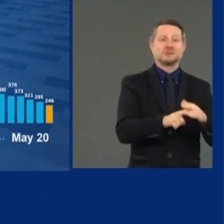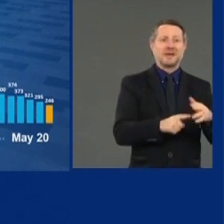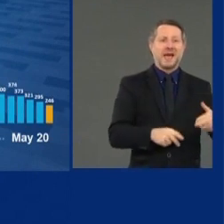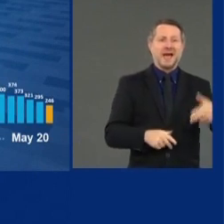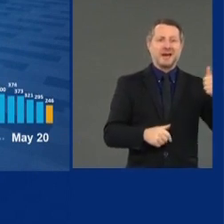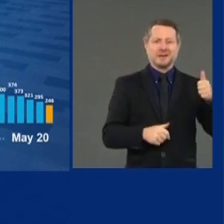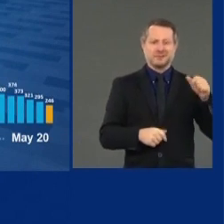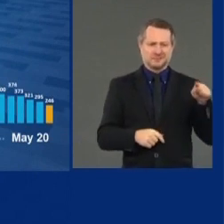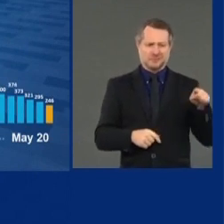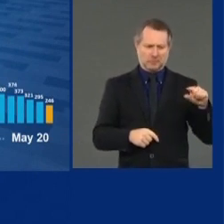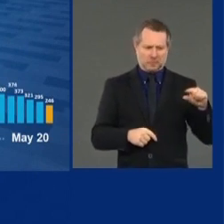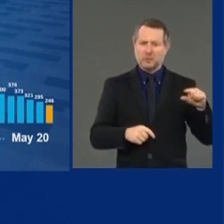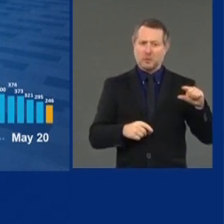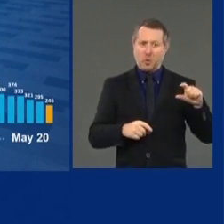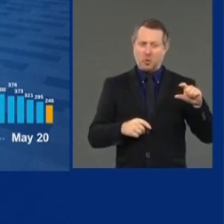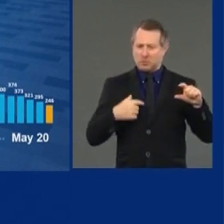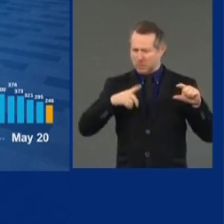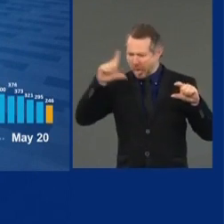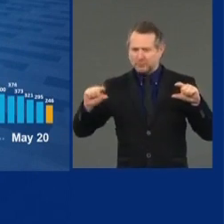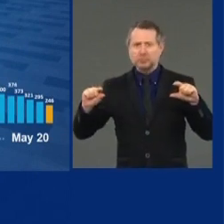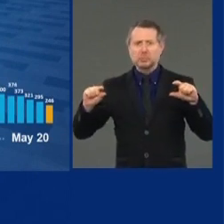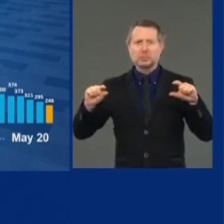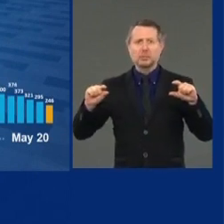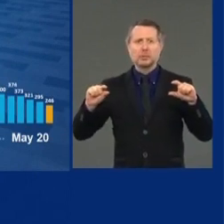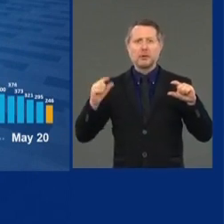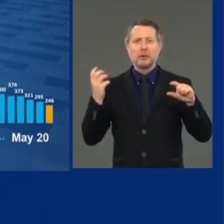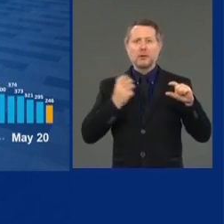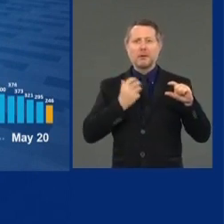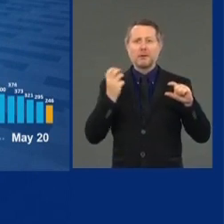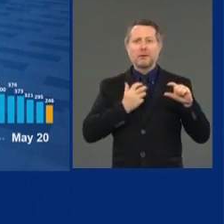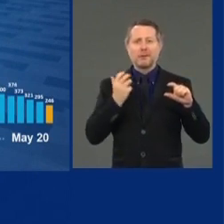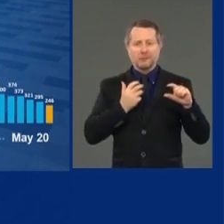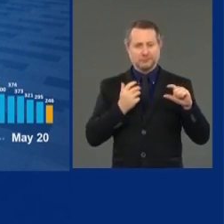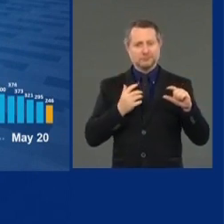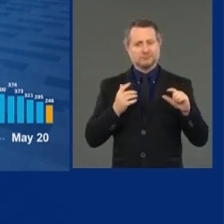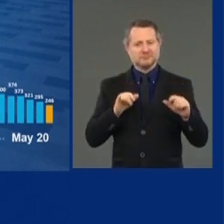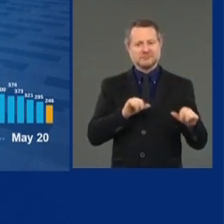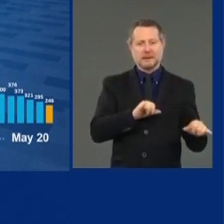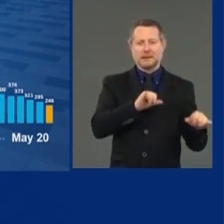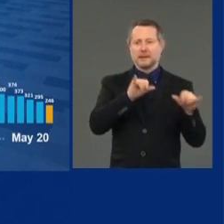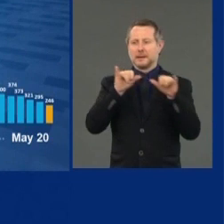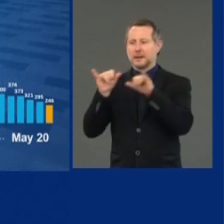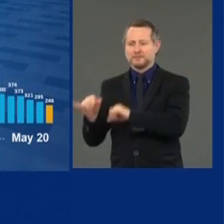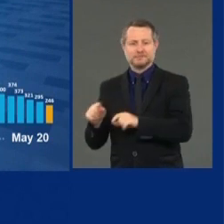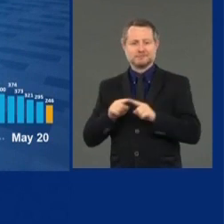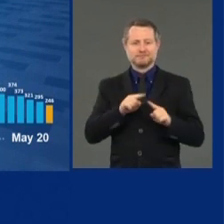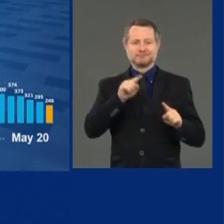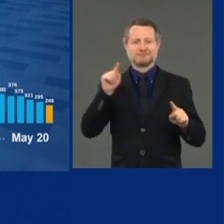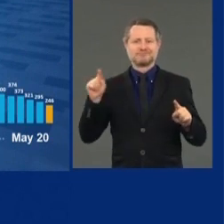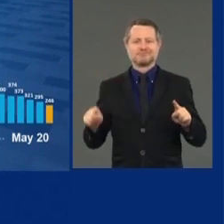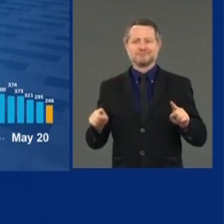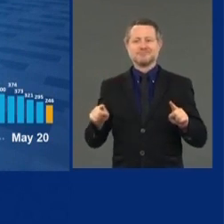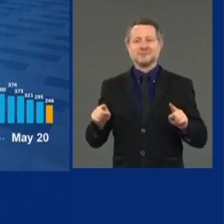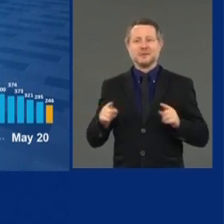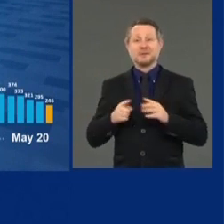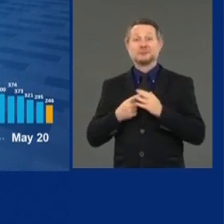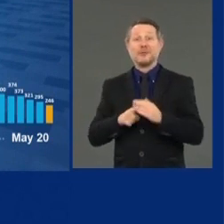WERE WHEN THIS FIRST STARTED.